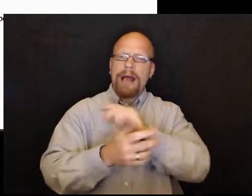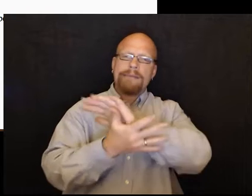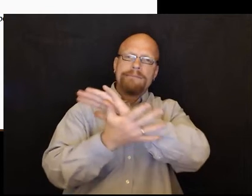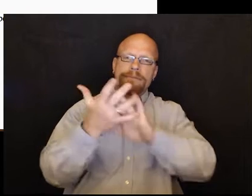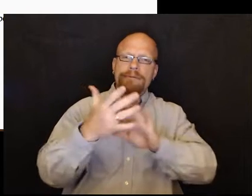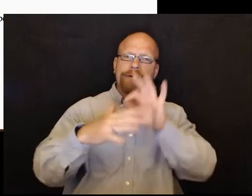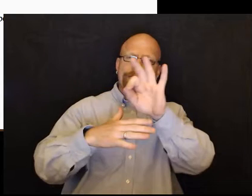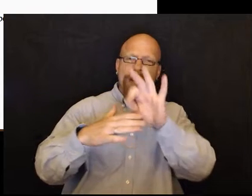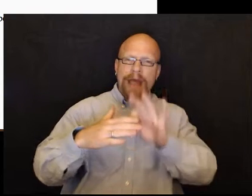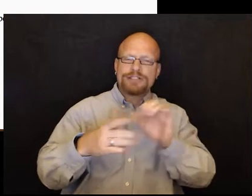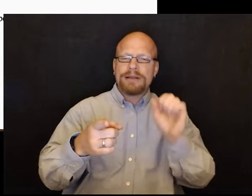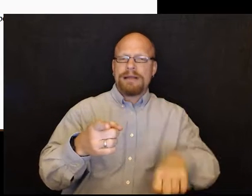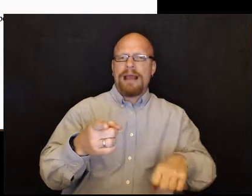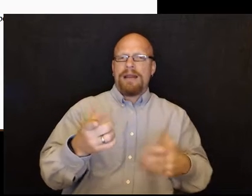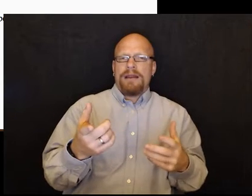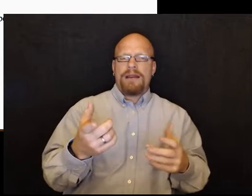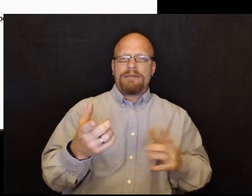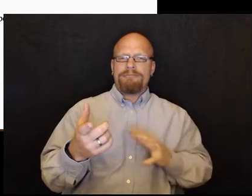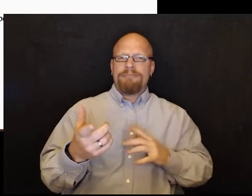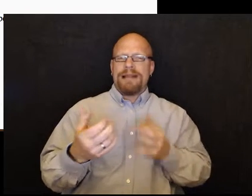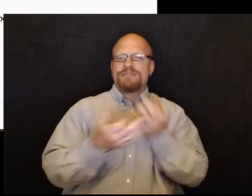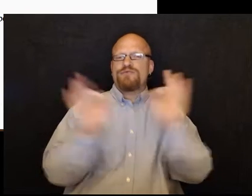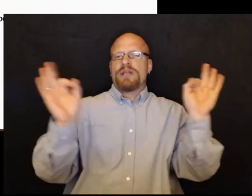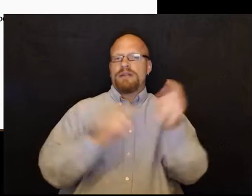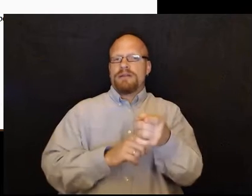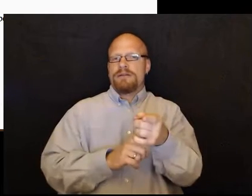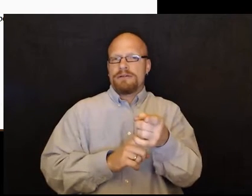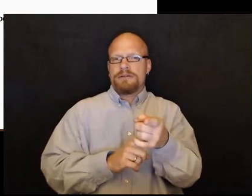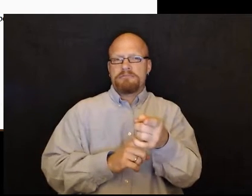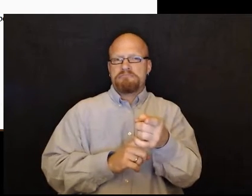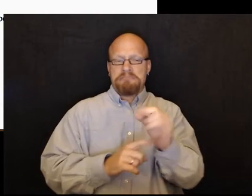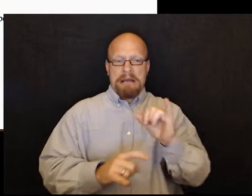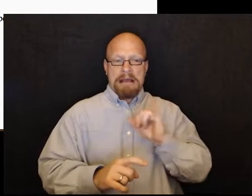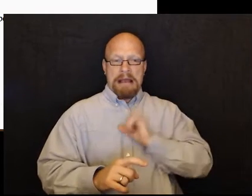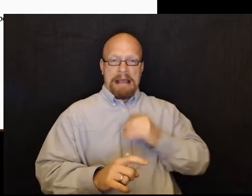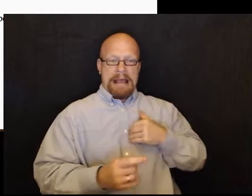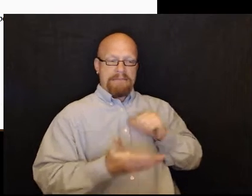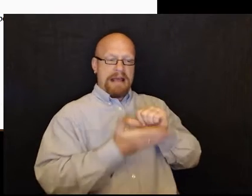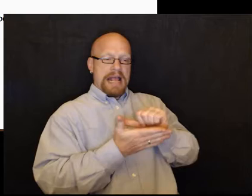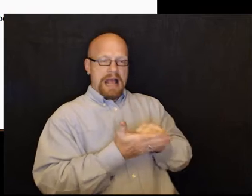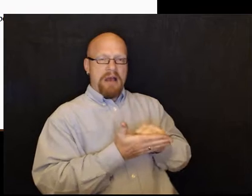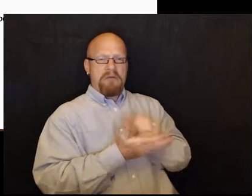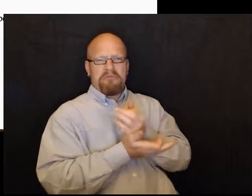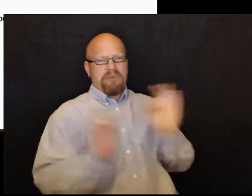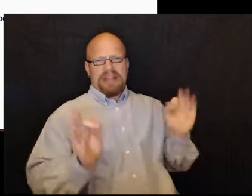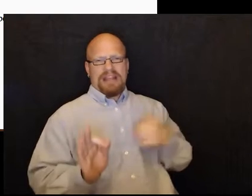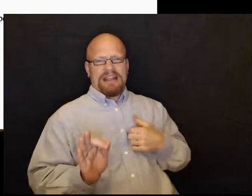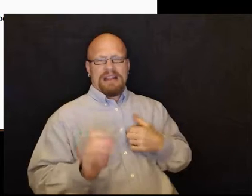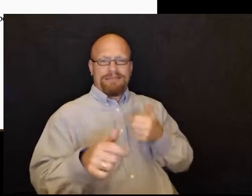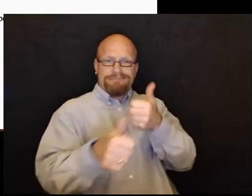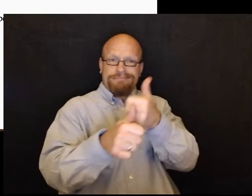you can't use it in the test obviously but you can multiply things... you can do fractions you can do many things it's free